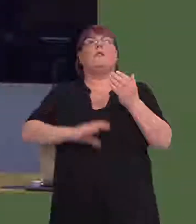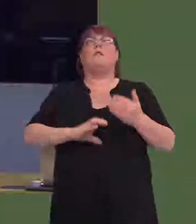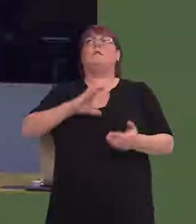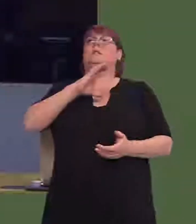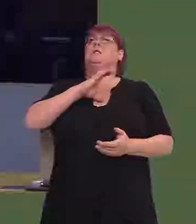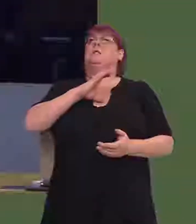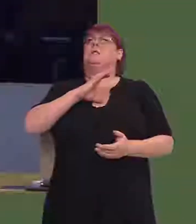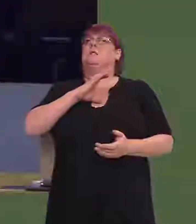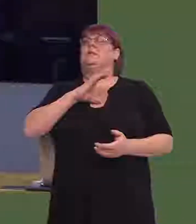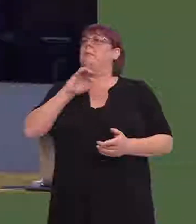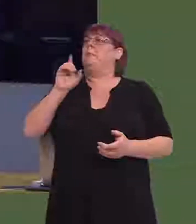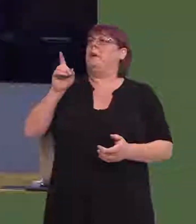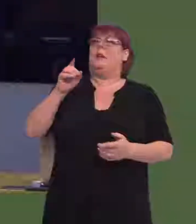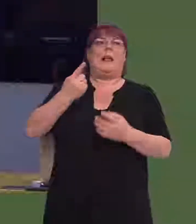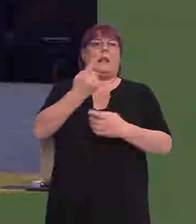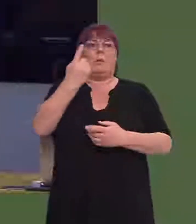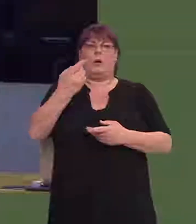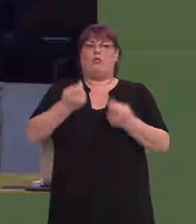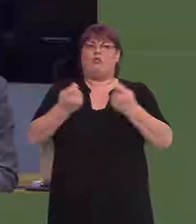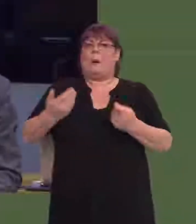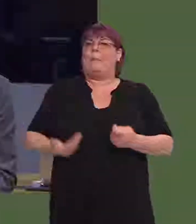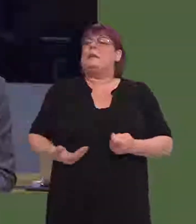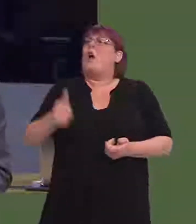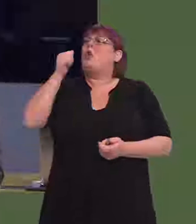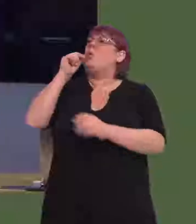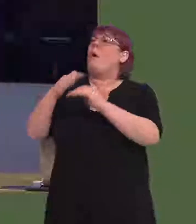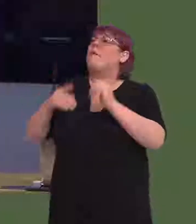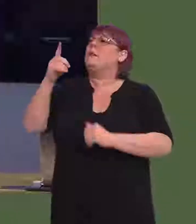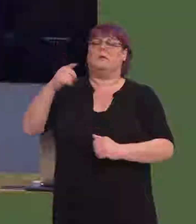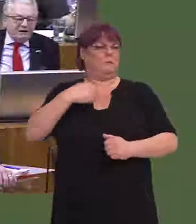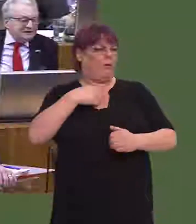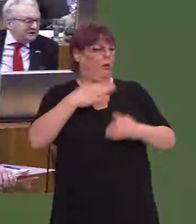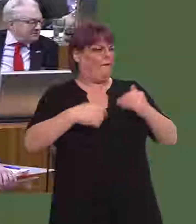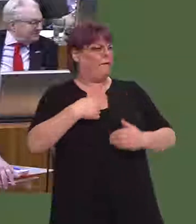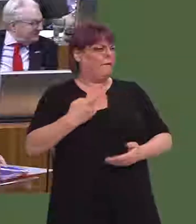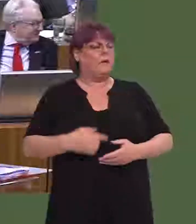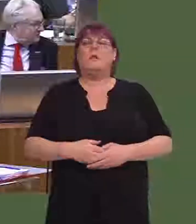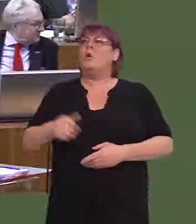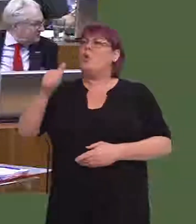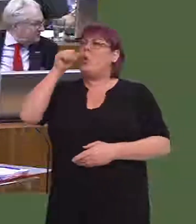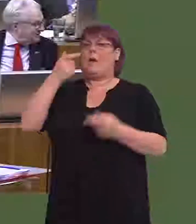Anybody who's ever run a business, and I know the First Minister hasn't, knows that you have to cope with changed circumstances. Carwyn Jones AM: Indeed I have.